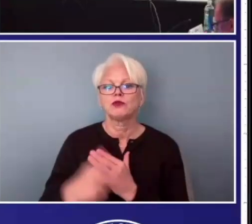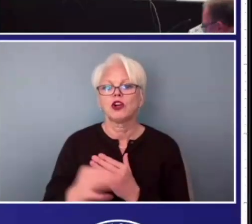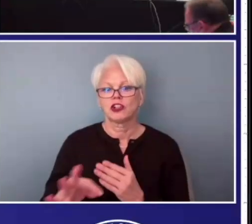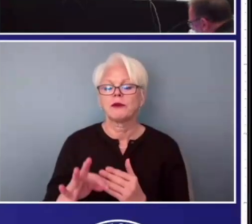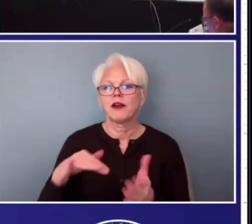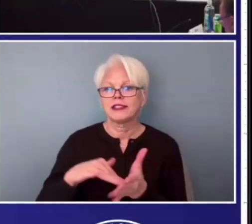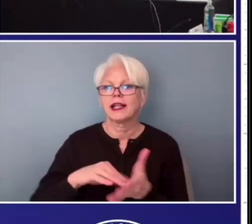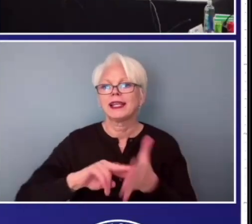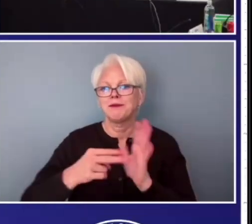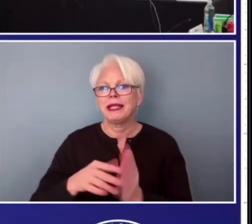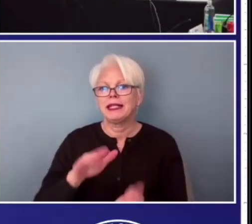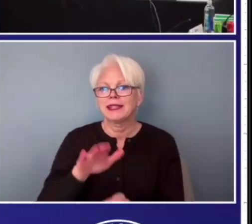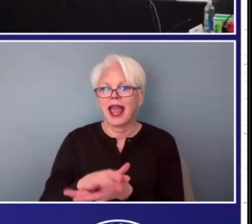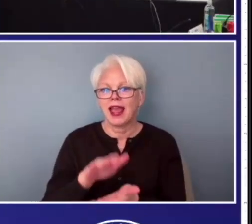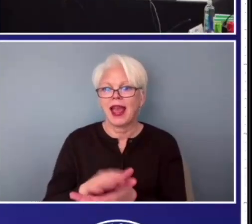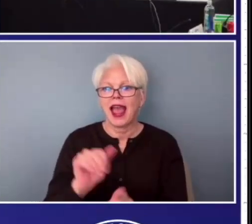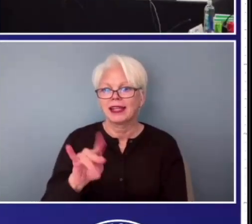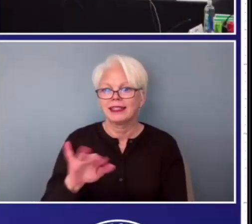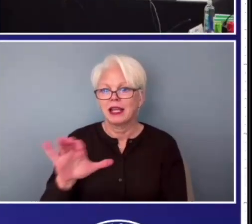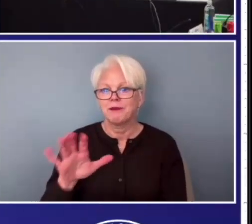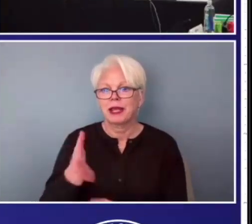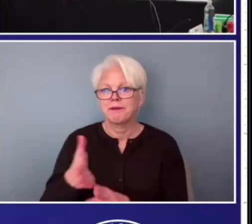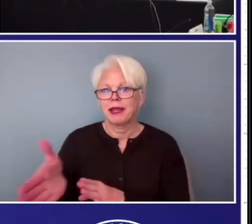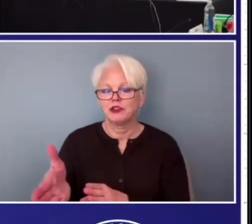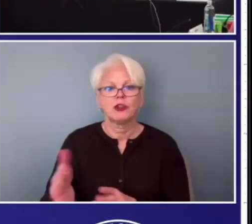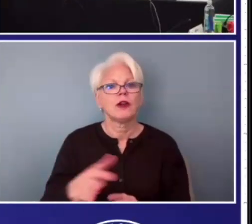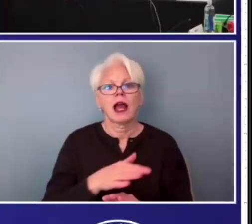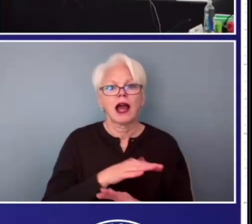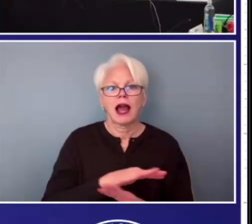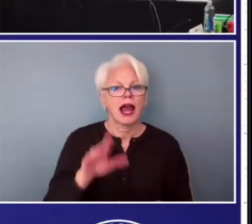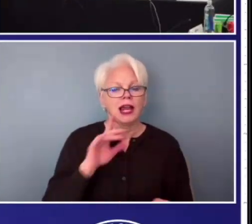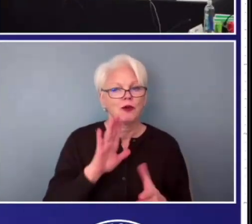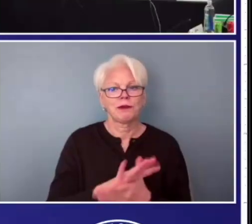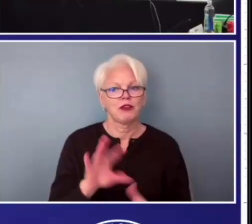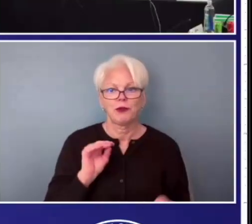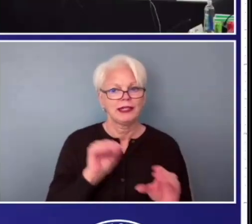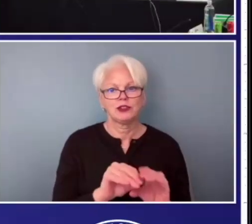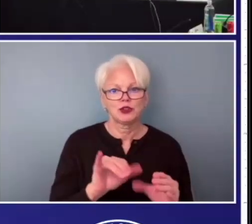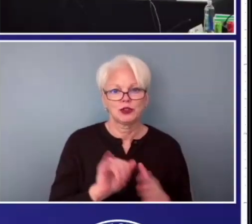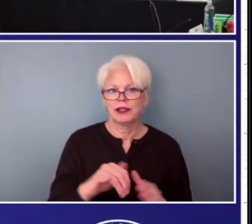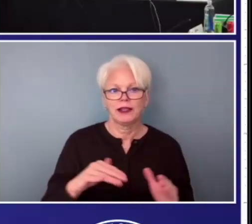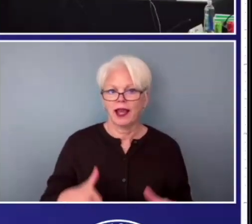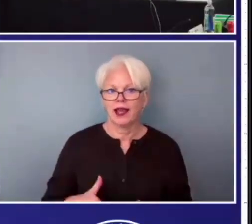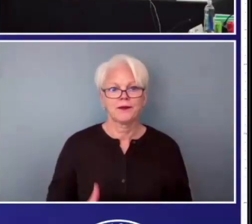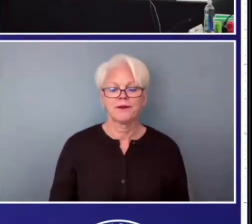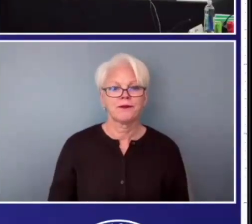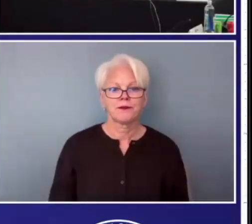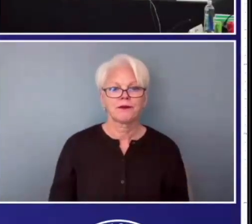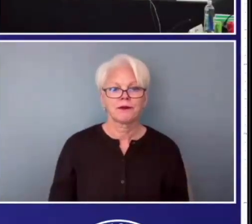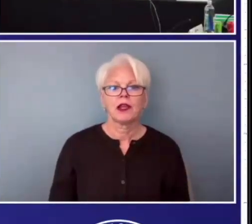I do not believe we have inserted that at this time. So I just wanted to acknowledge